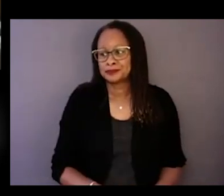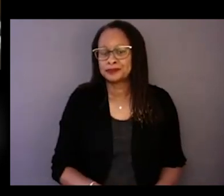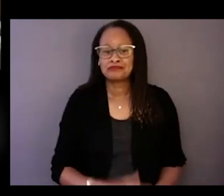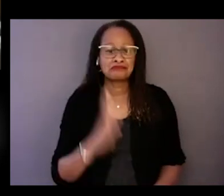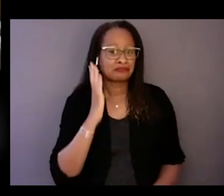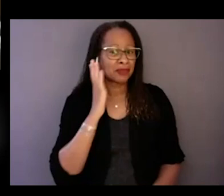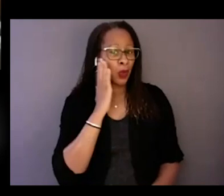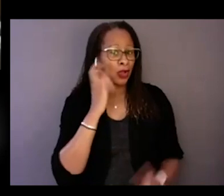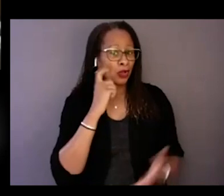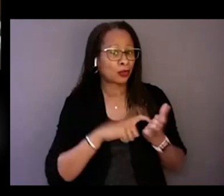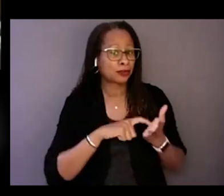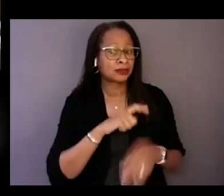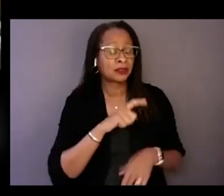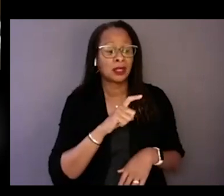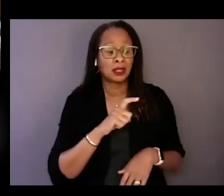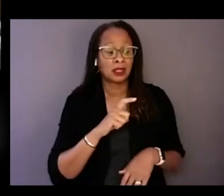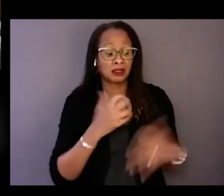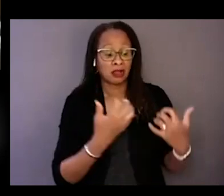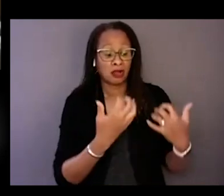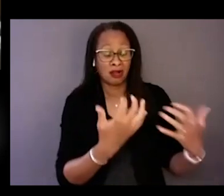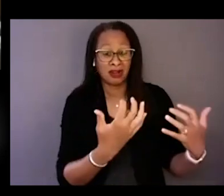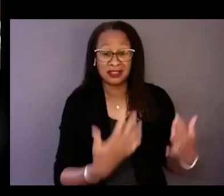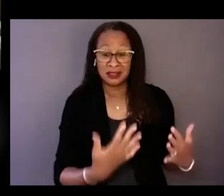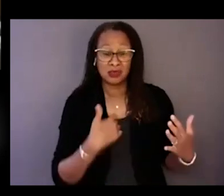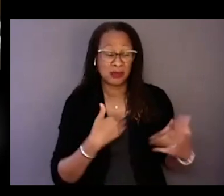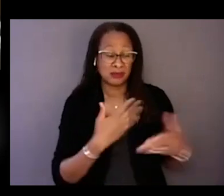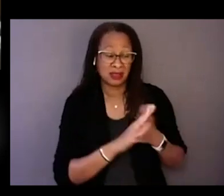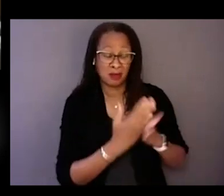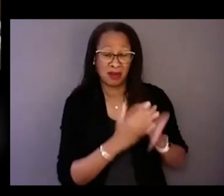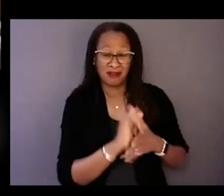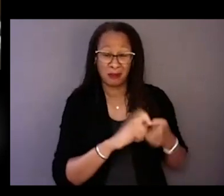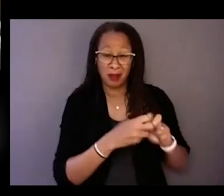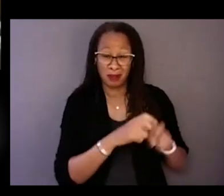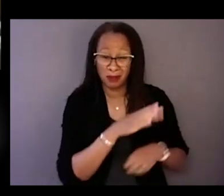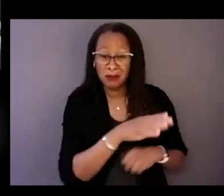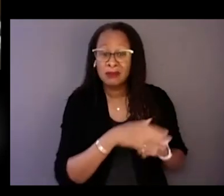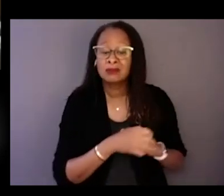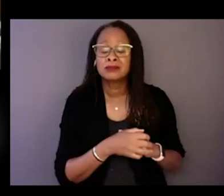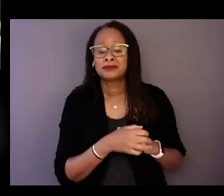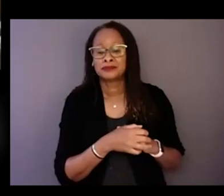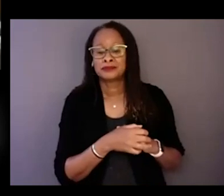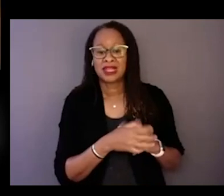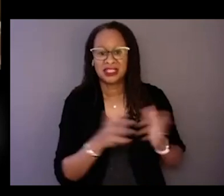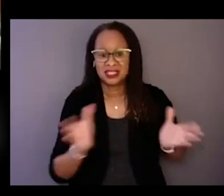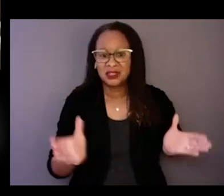of the audiences' complicity in sort of perpetuating, creating,